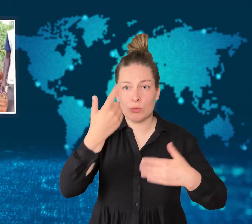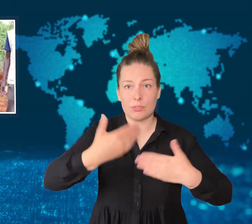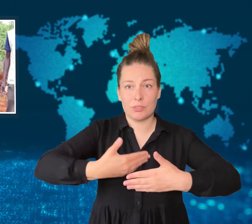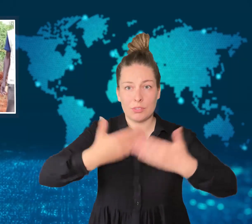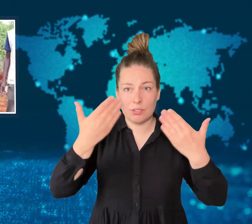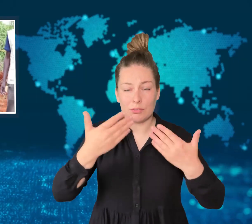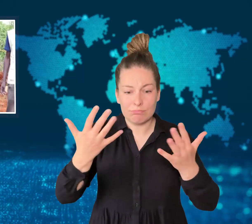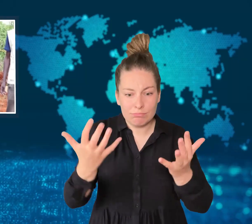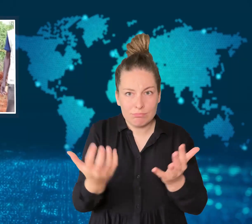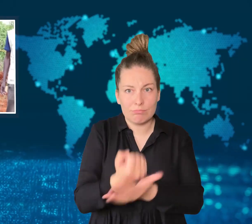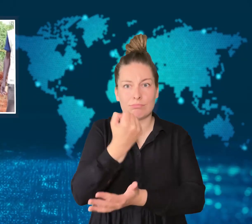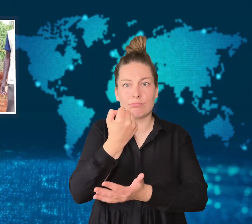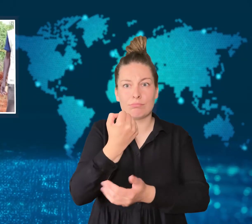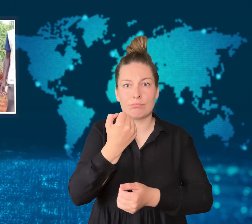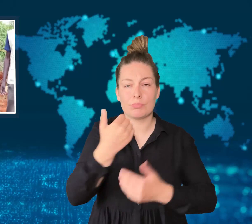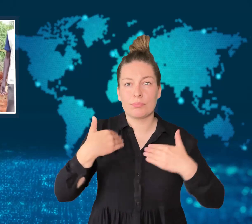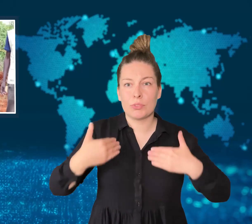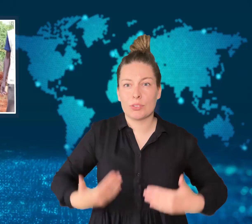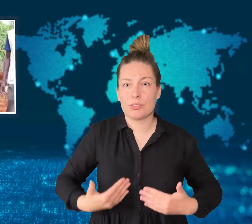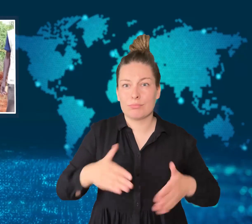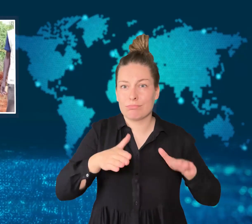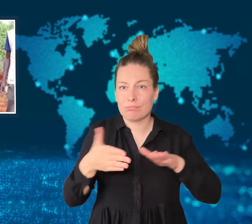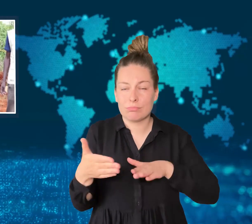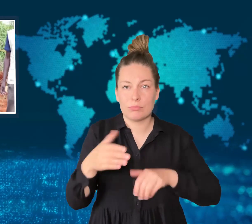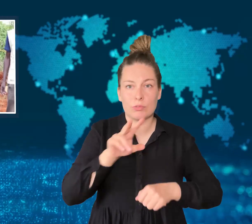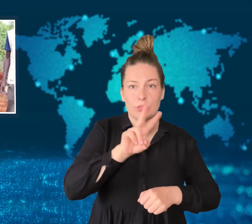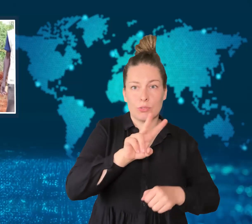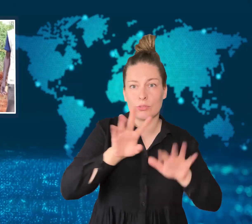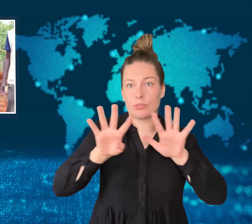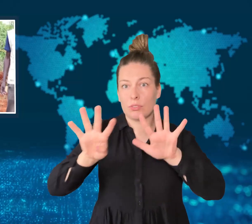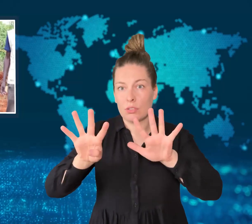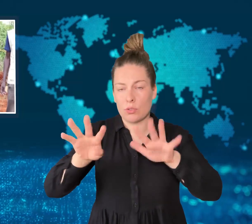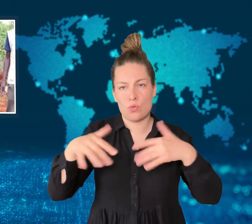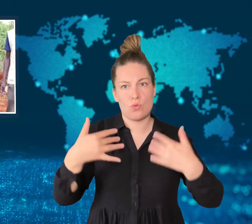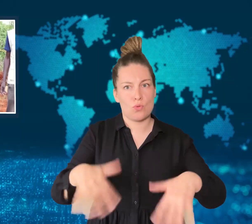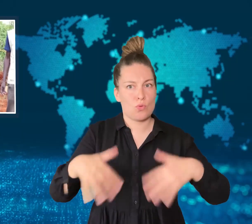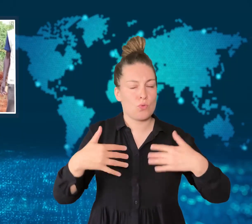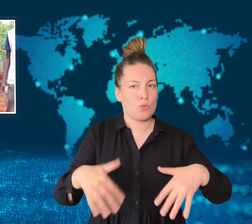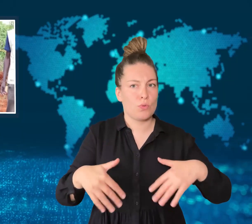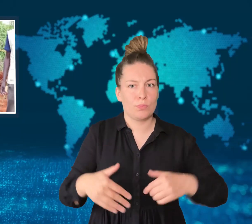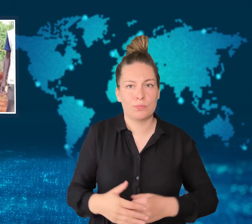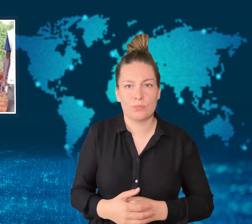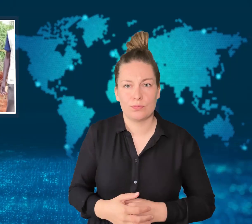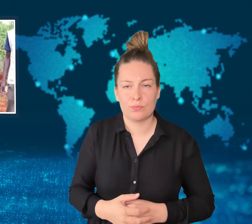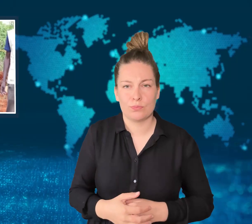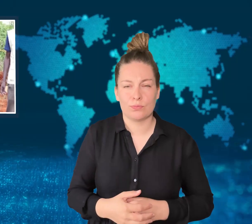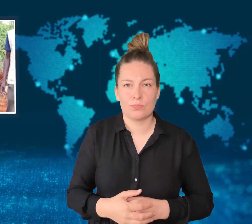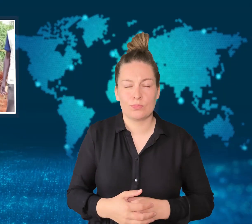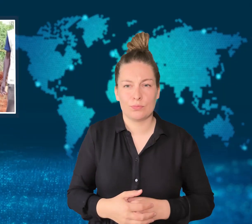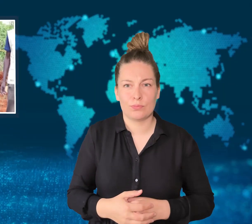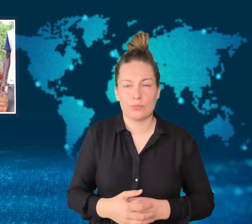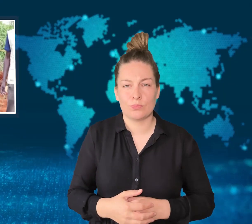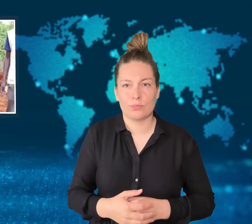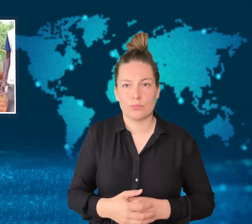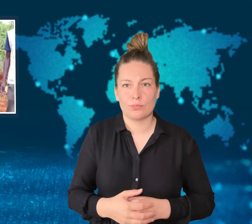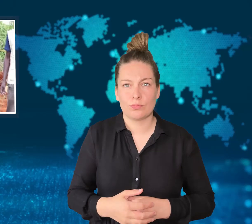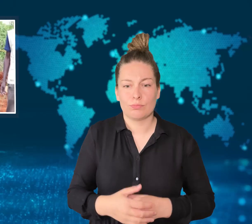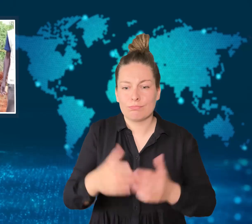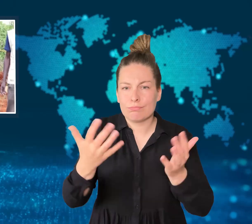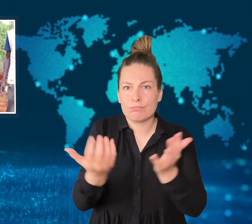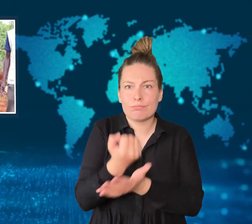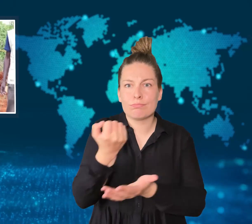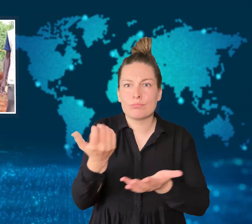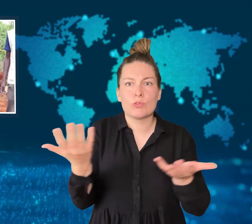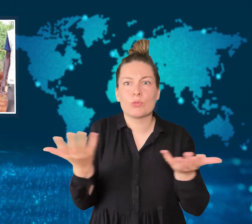They were exhumed from a forest in Kilifi, located on Kenya's coast.